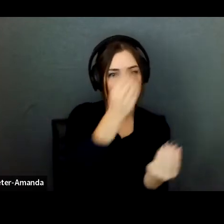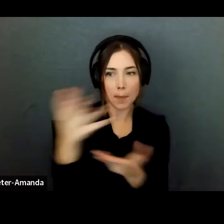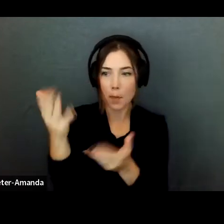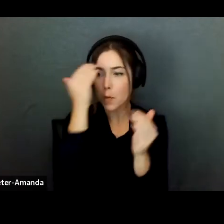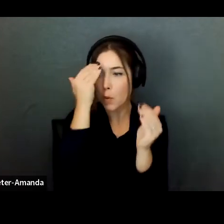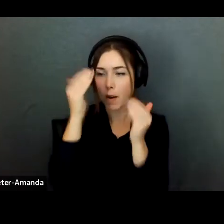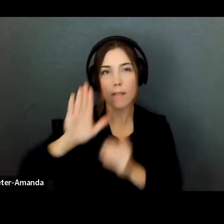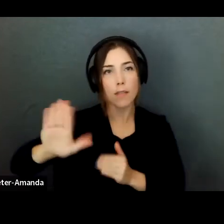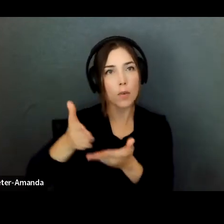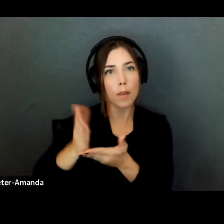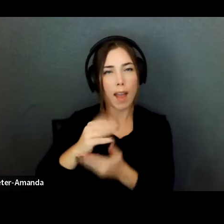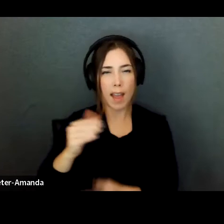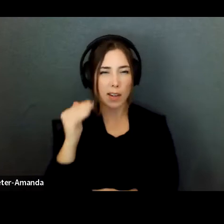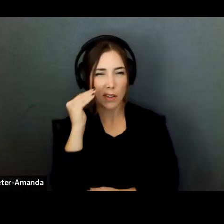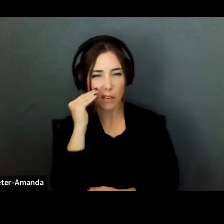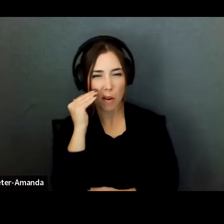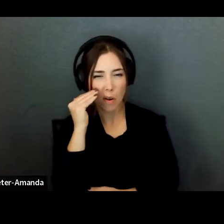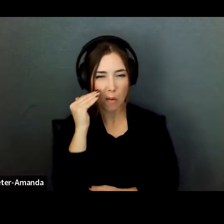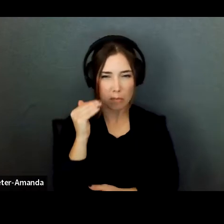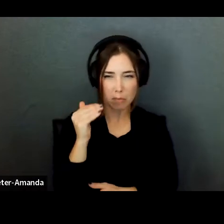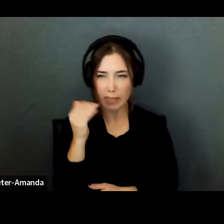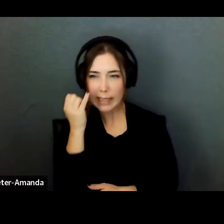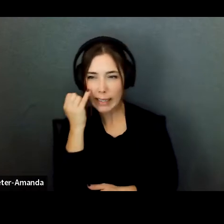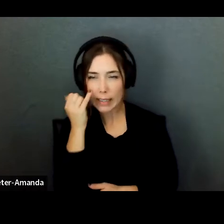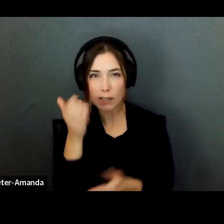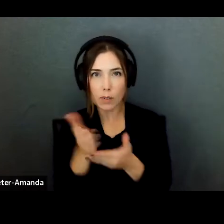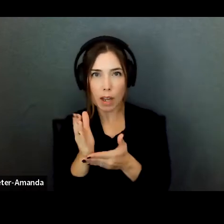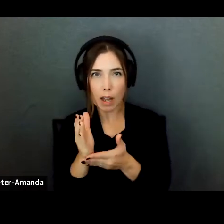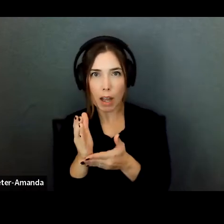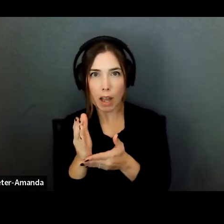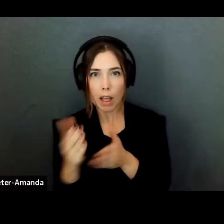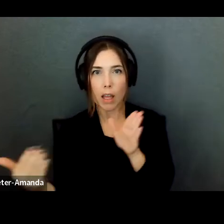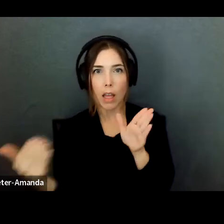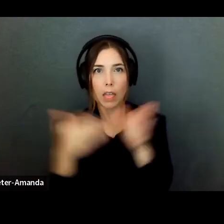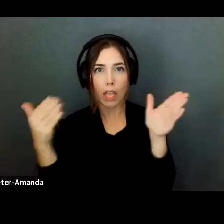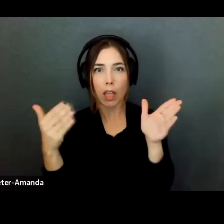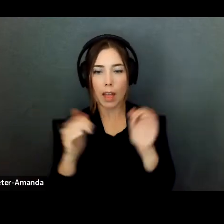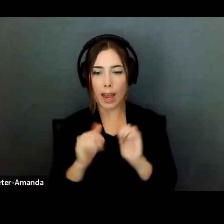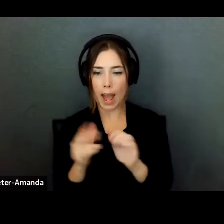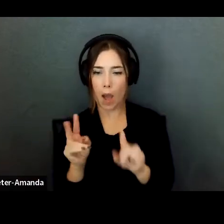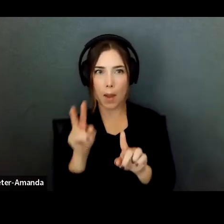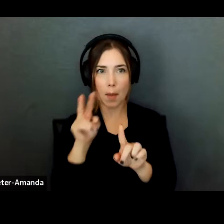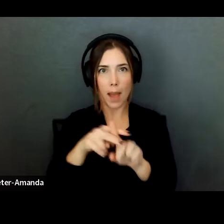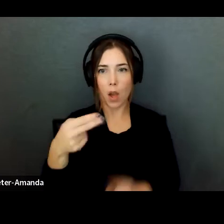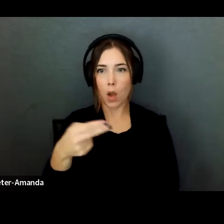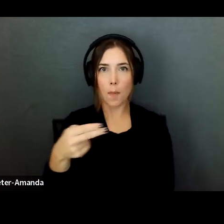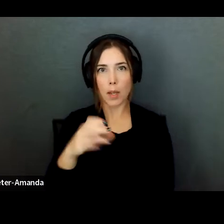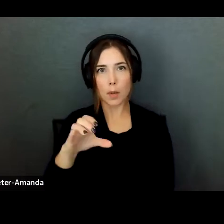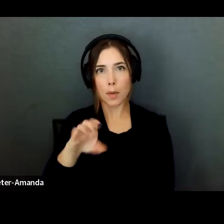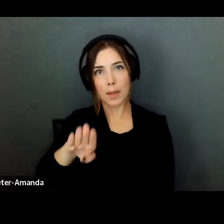when those rights have been violated and how that applies to the home and community based settings rule. Next slide.